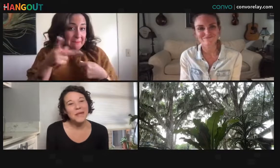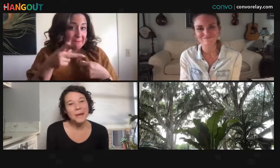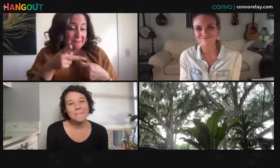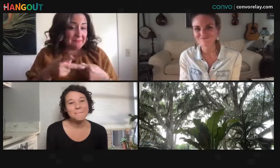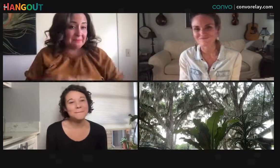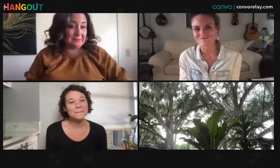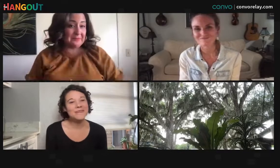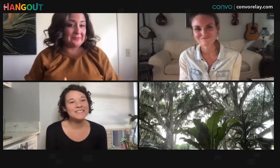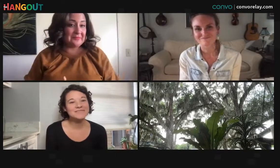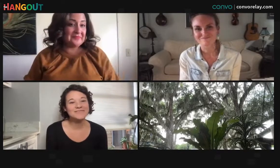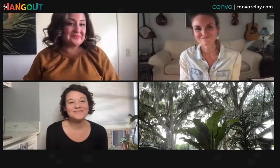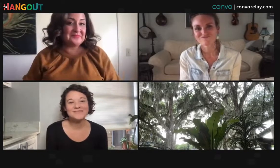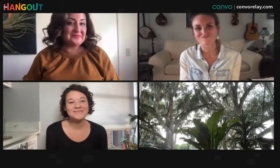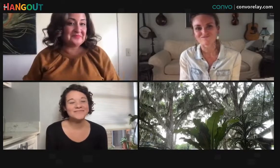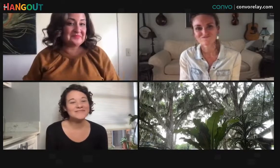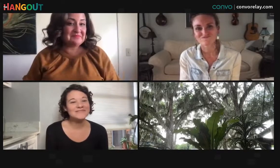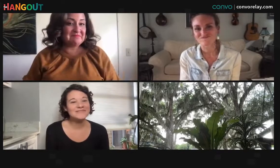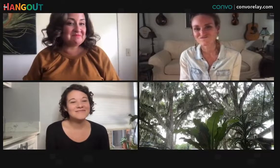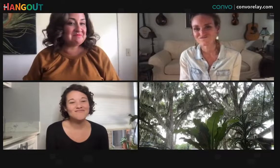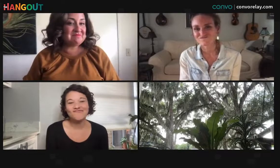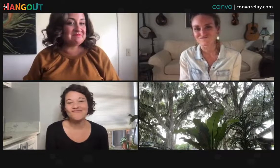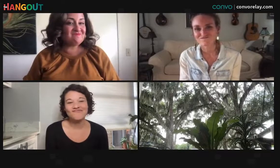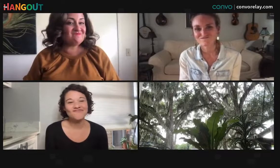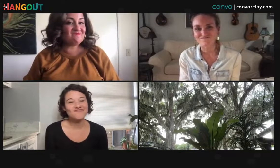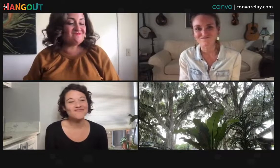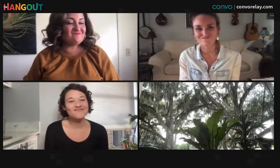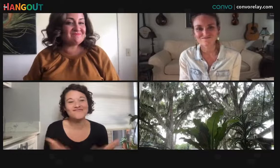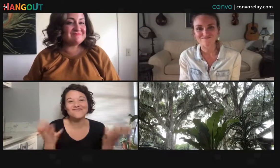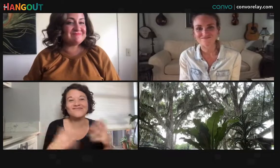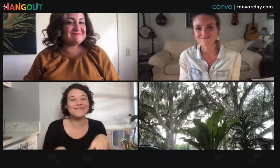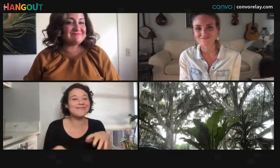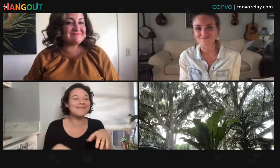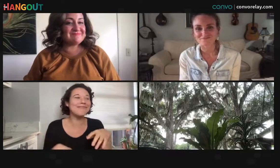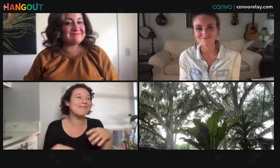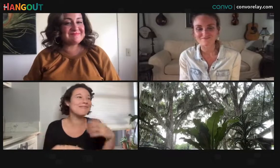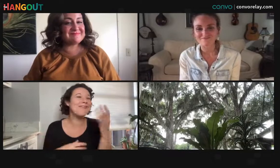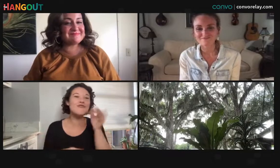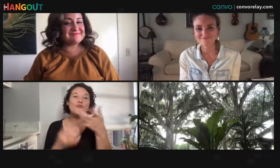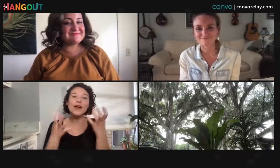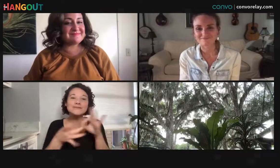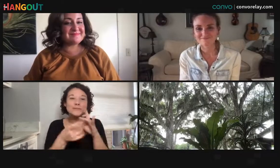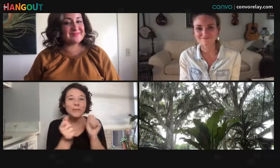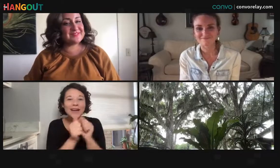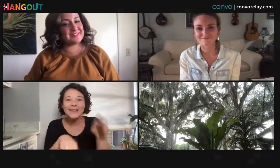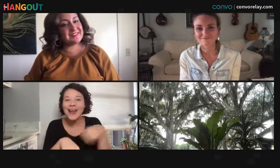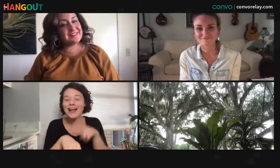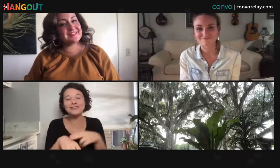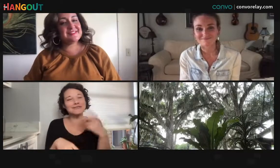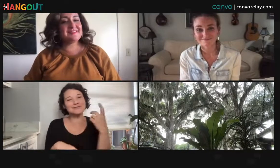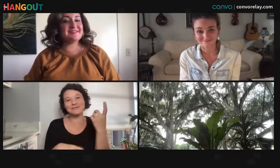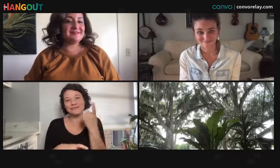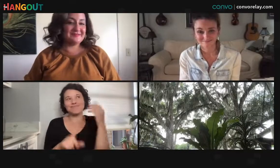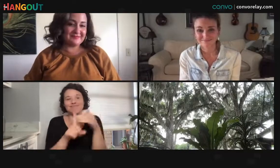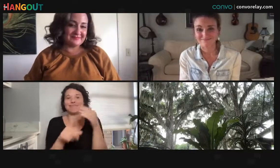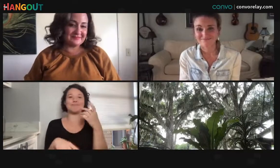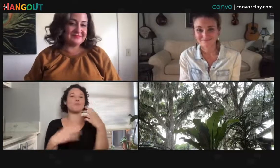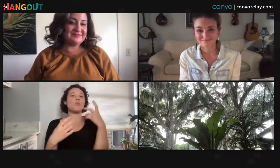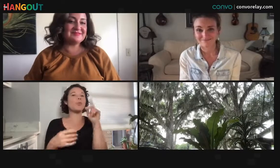put out there before we wrap up no if you do want to connect with nature i'd say